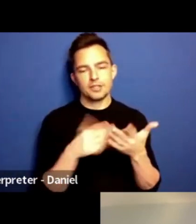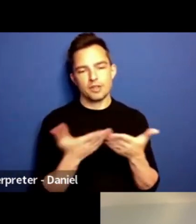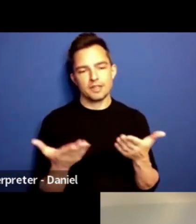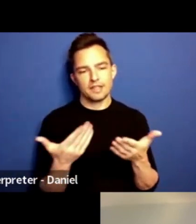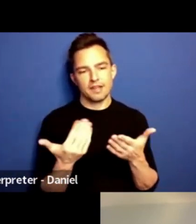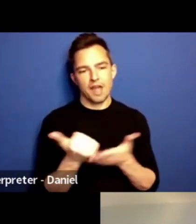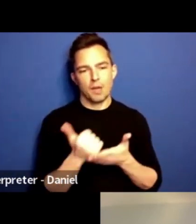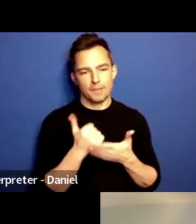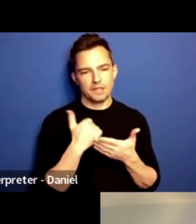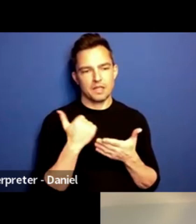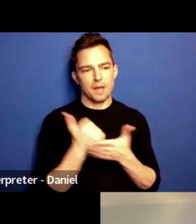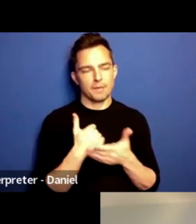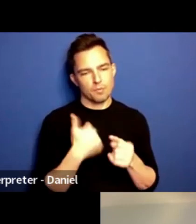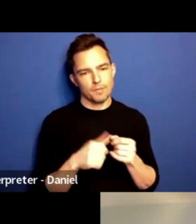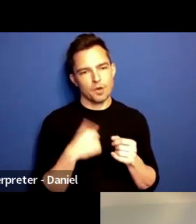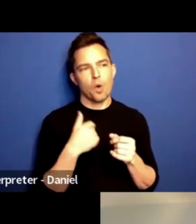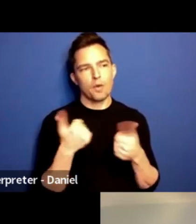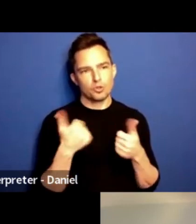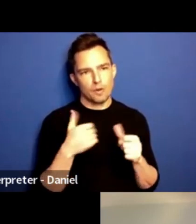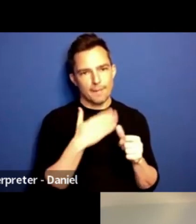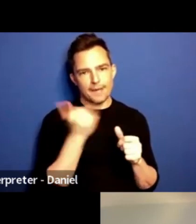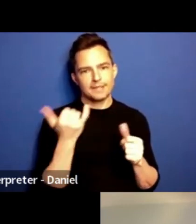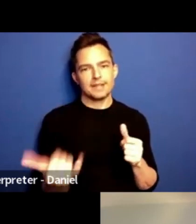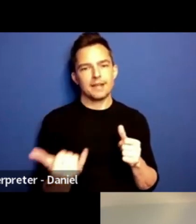know what, I'm going to do my best today. This is a reason to keep fighting.